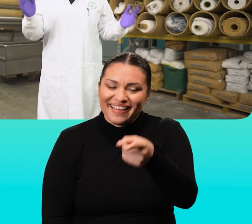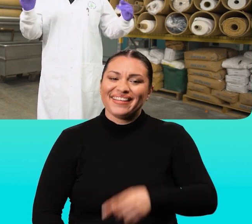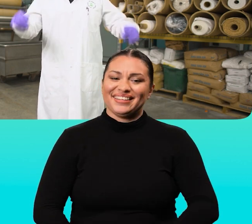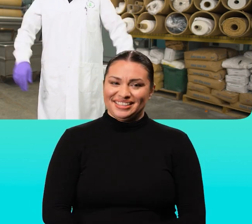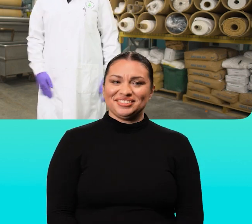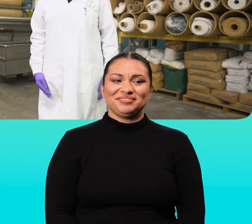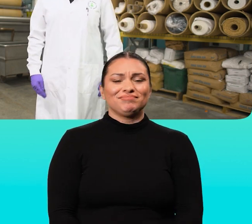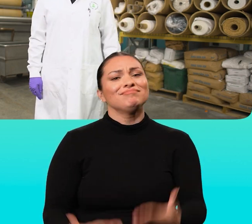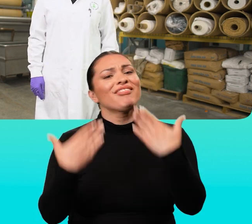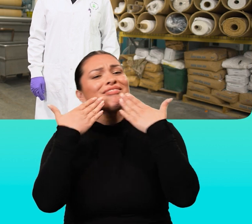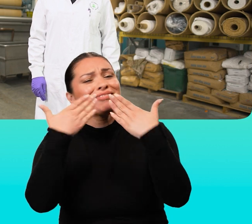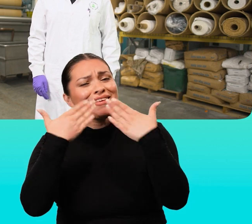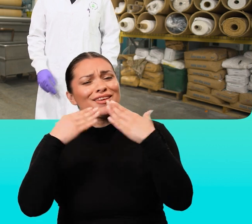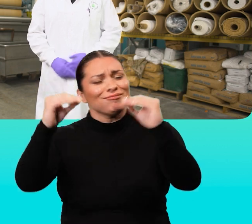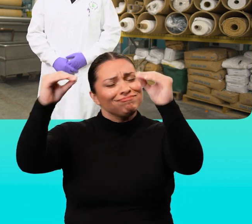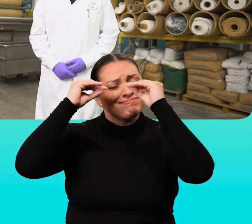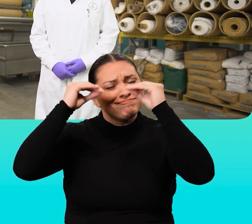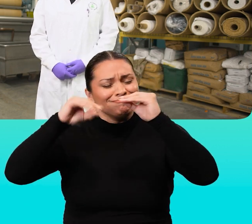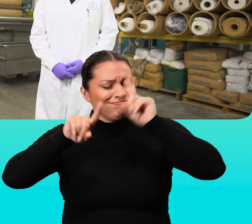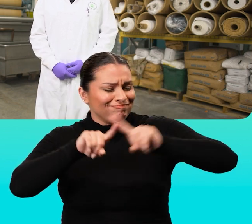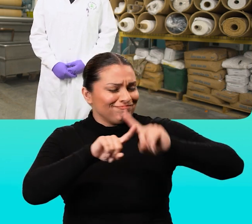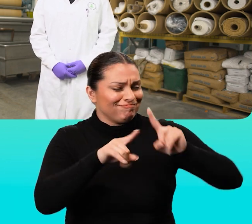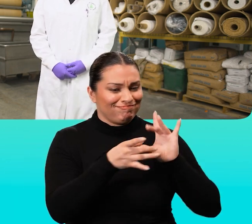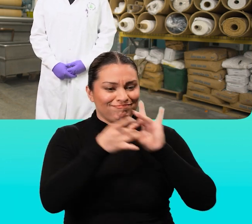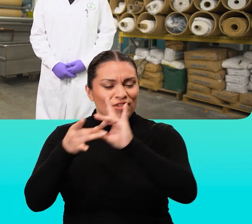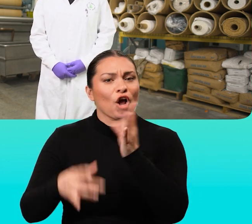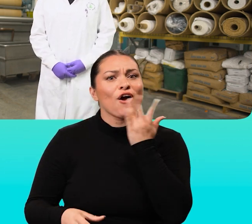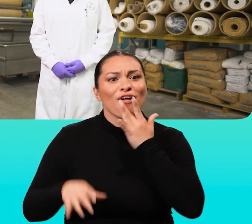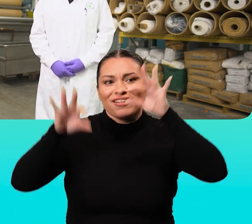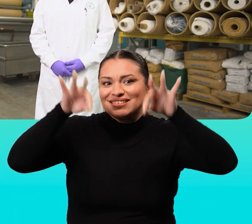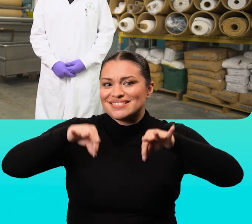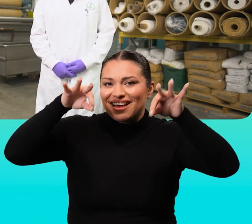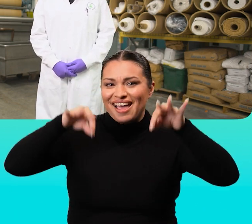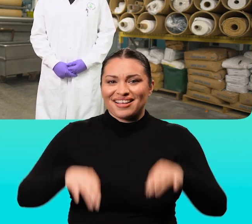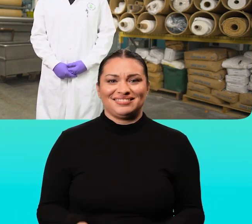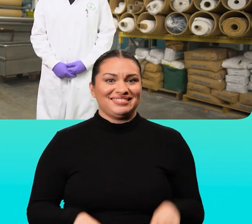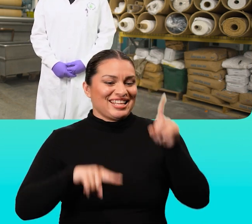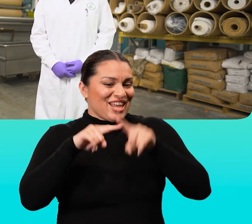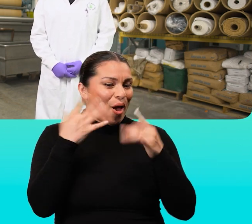I couldn't have said it better myself, Ava. Thank you, Dr. Williams, for teaching us so much today.